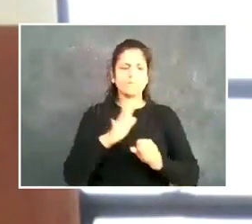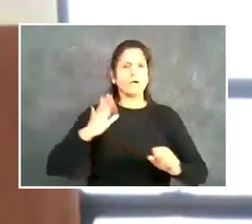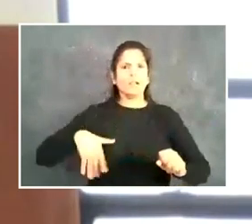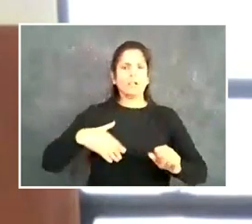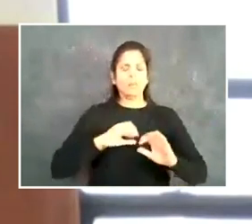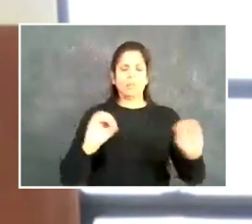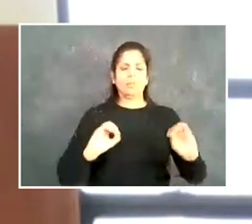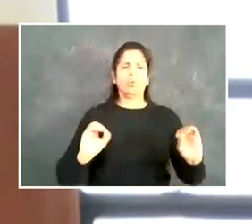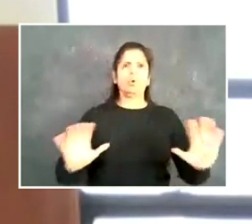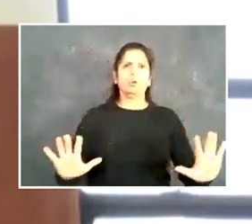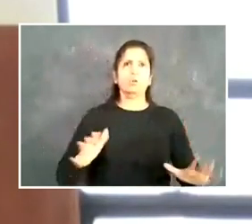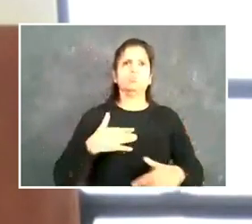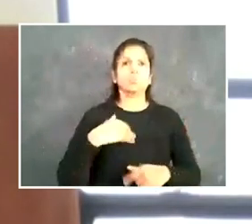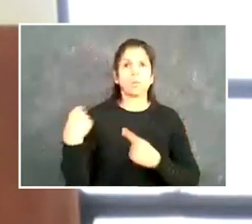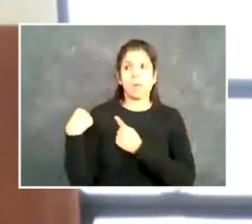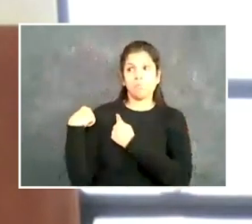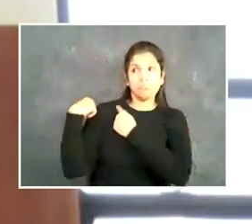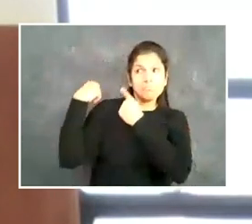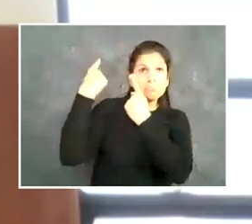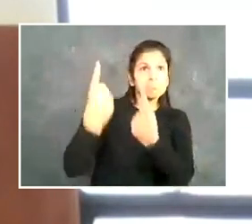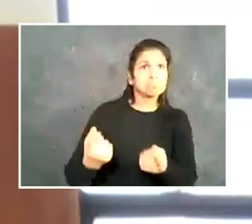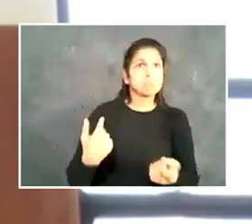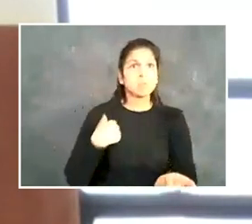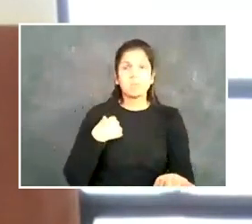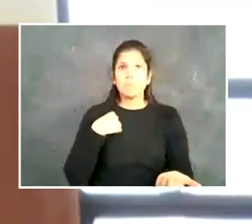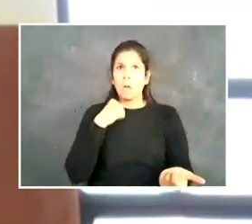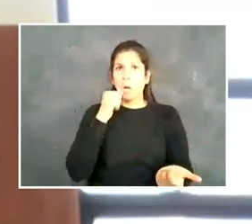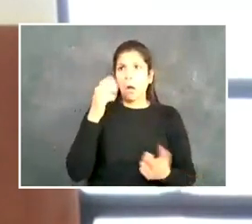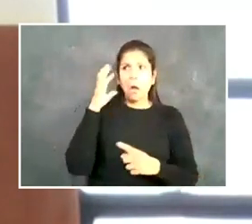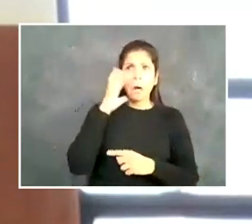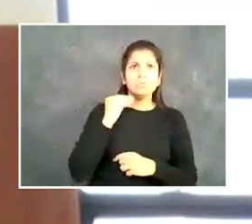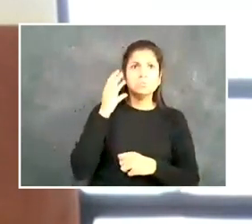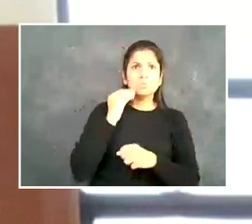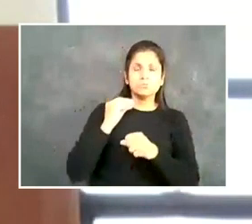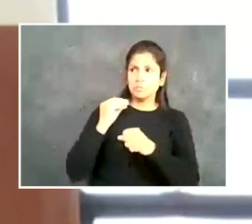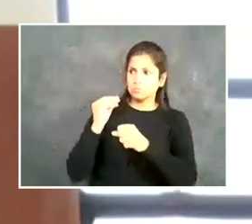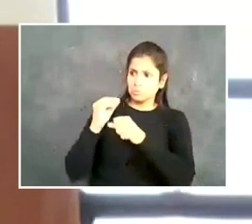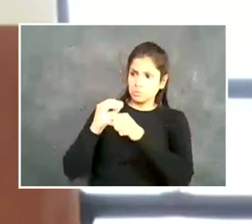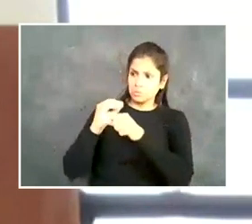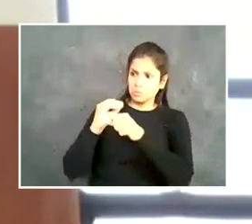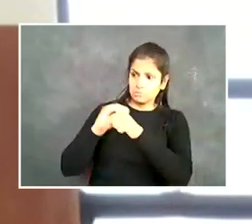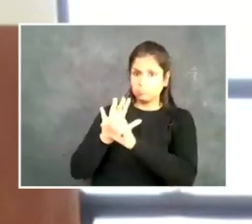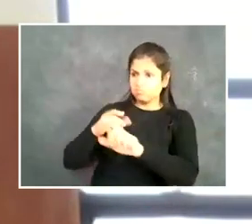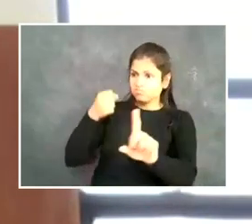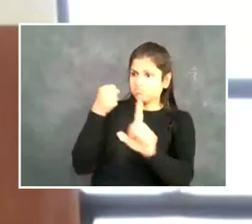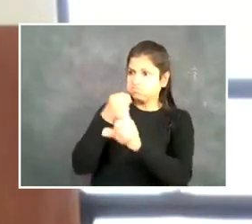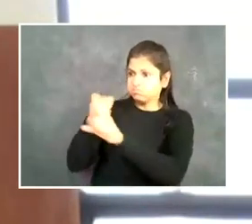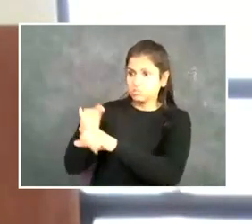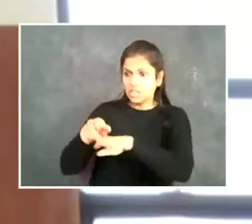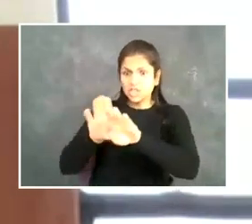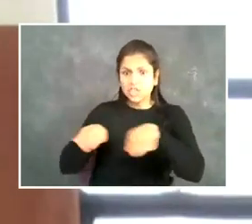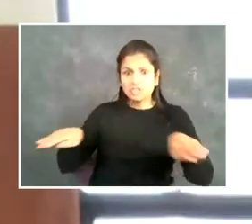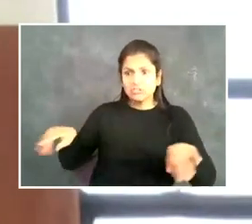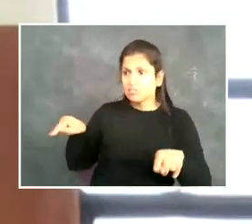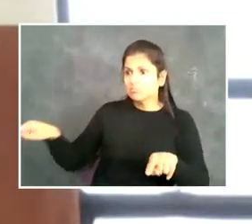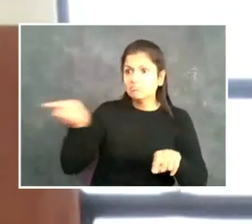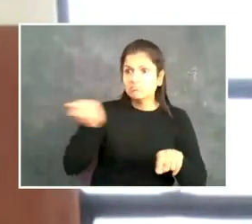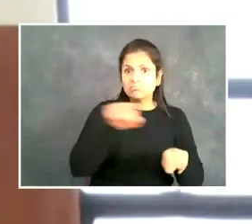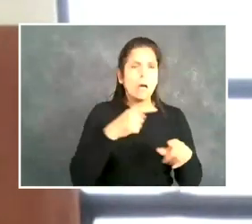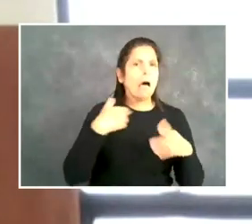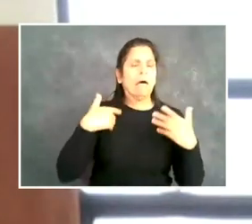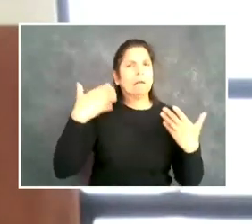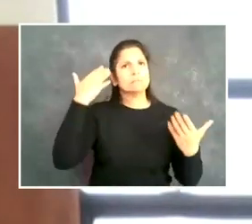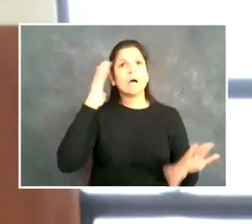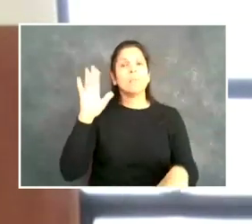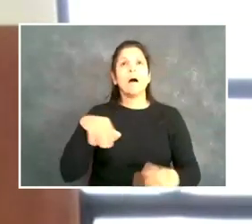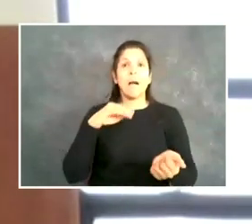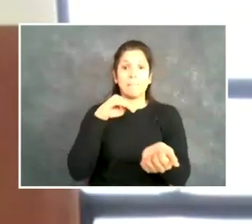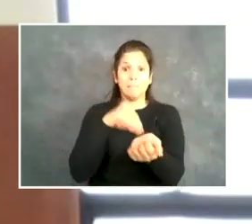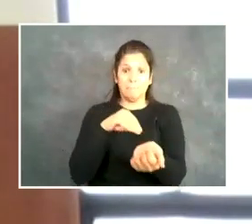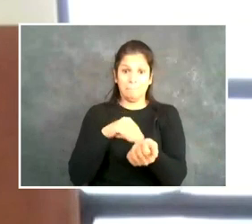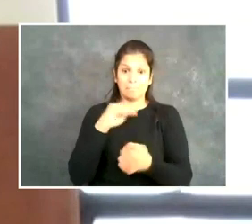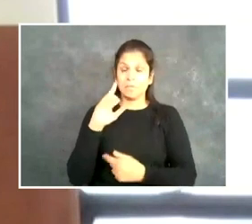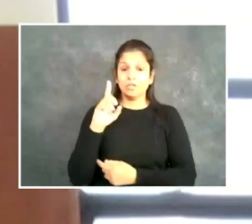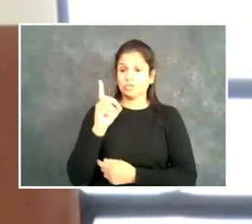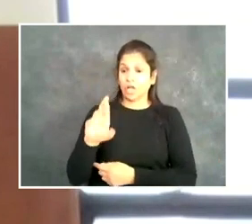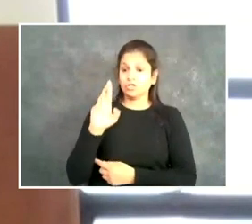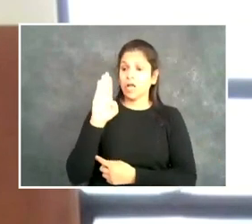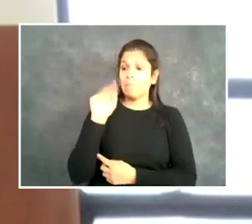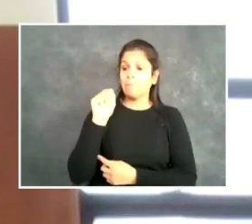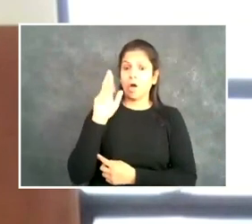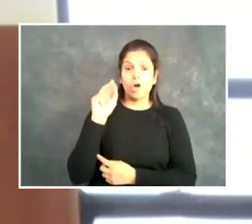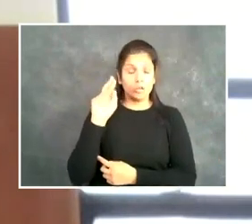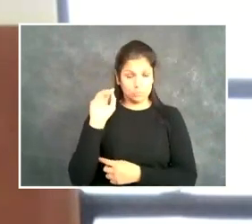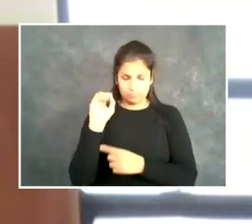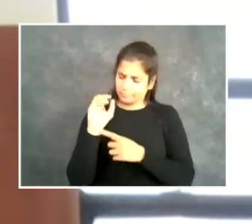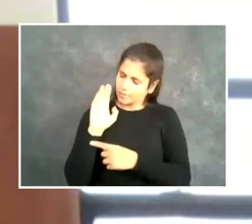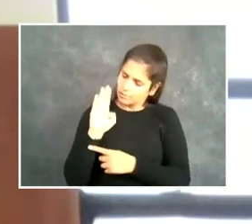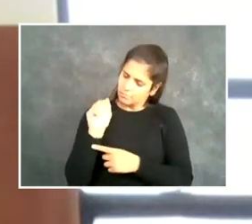CHILDREN, THE VIRUS SEEMS TO